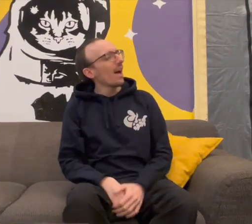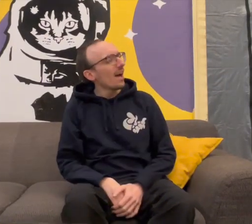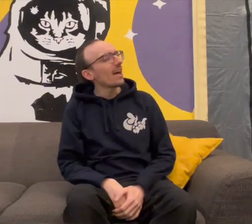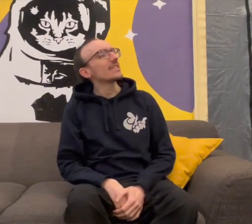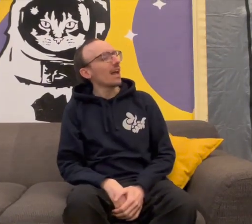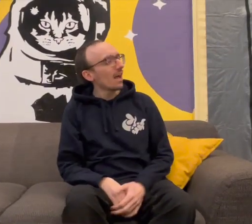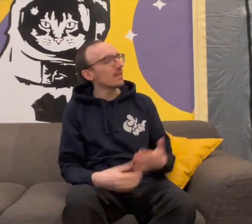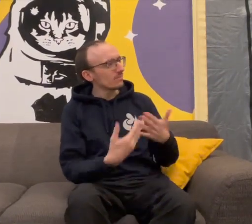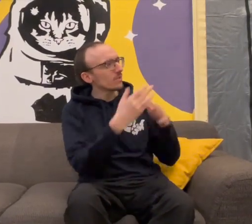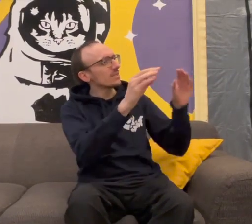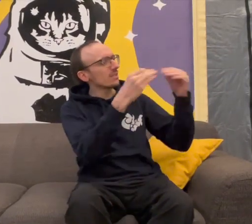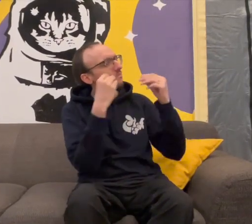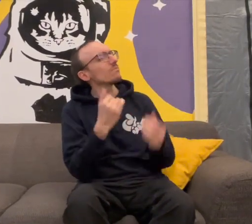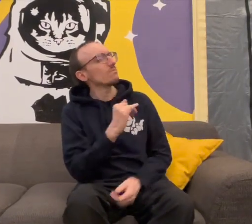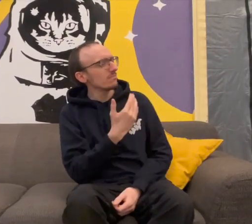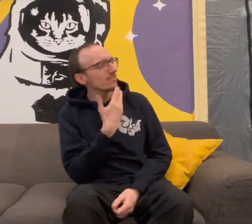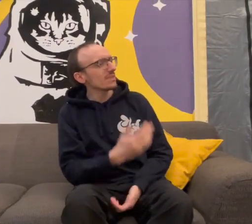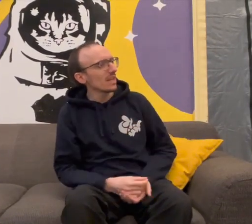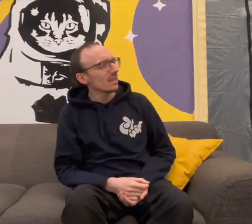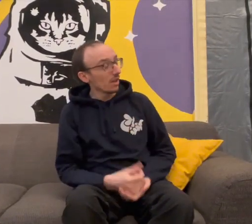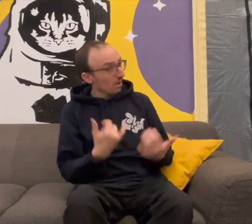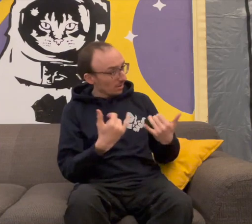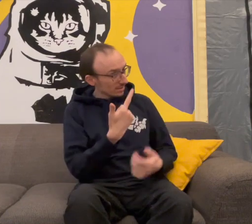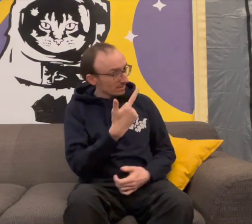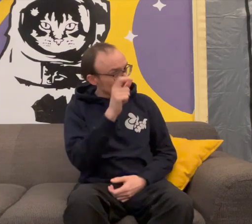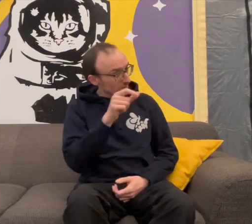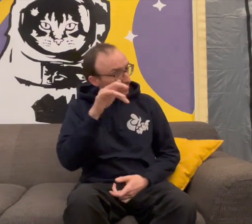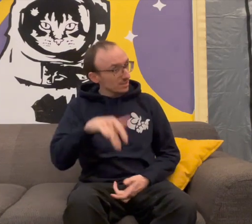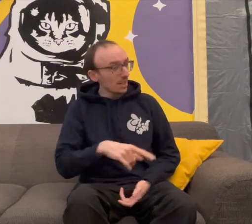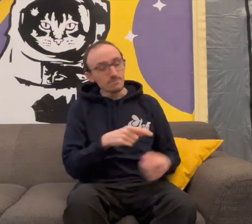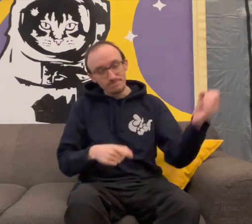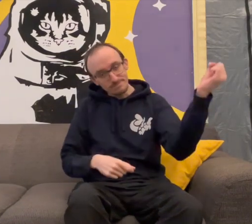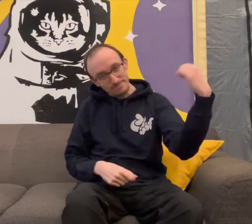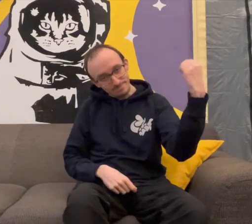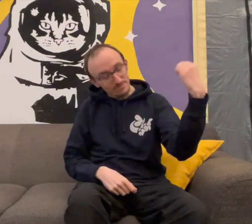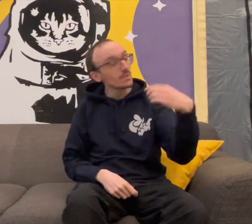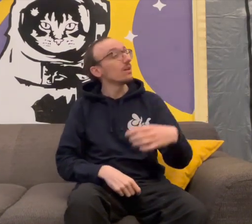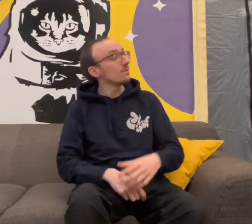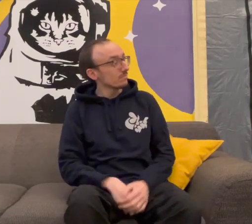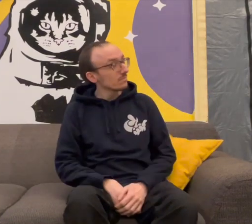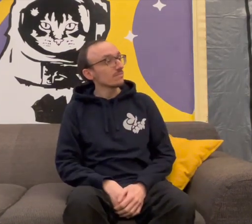Ah yes, there is some new information, thanks… and two more people are here now? The hologram nods.